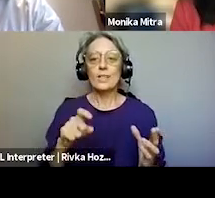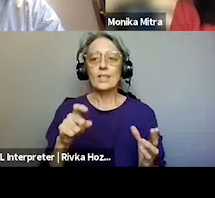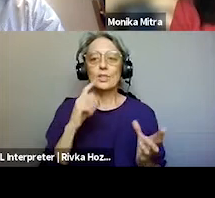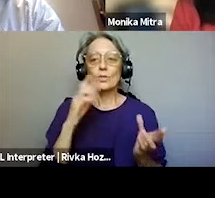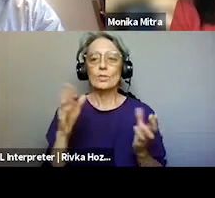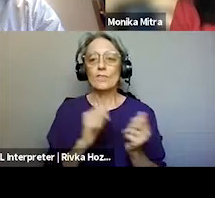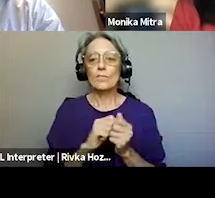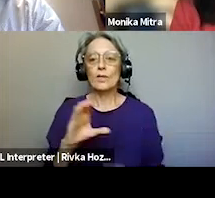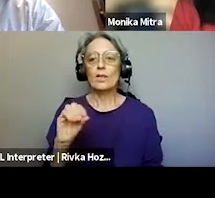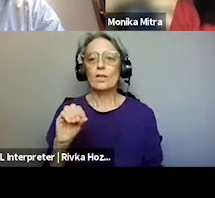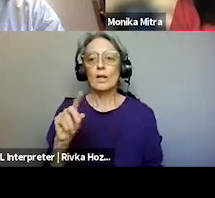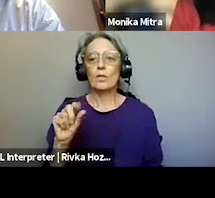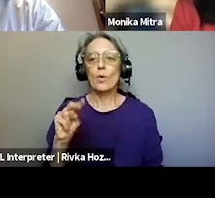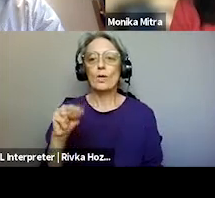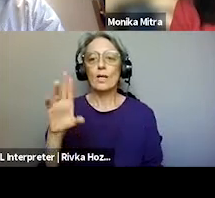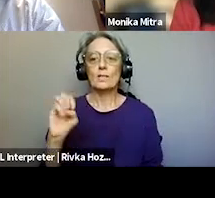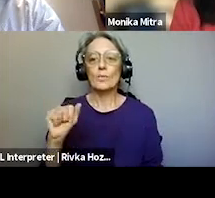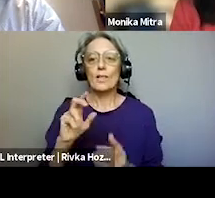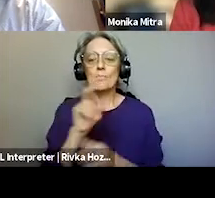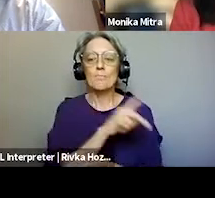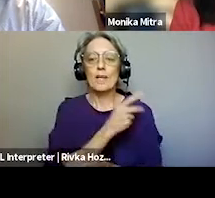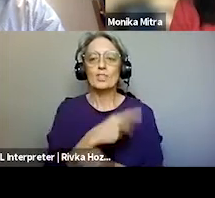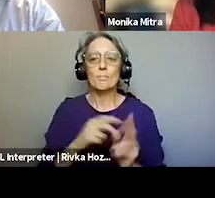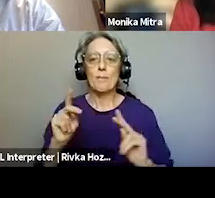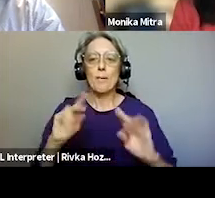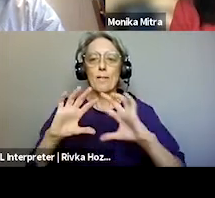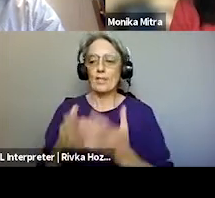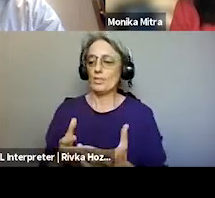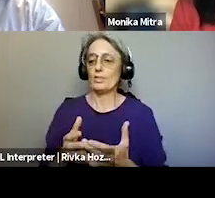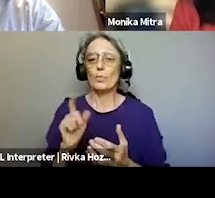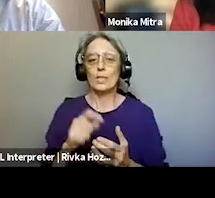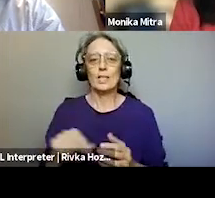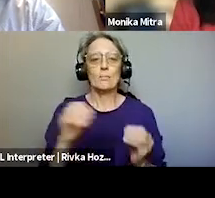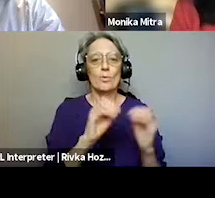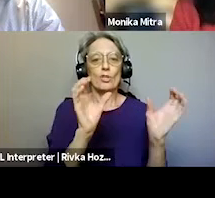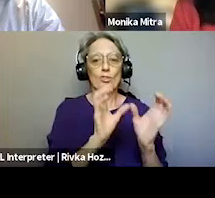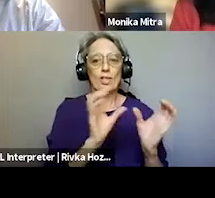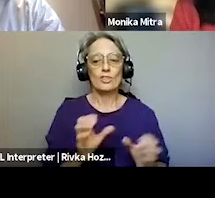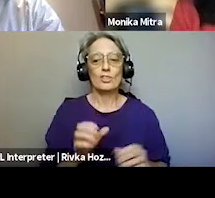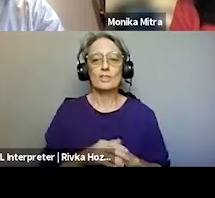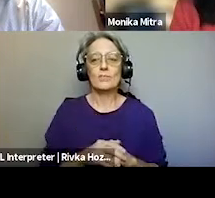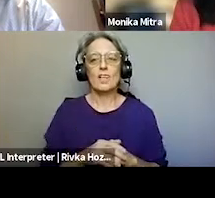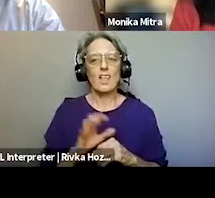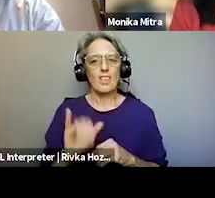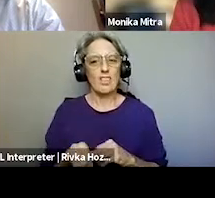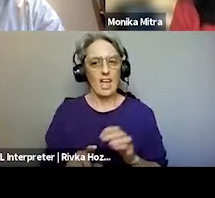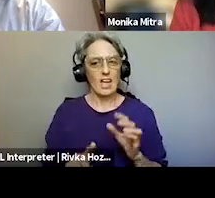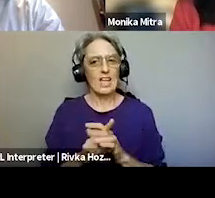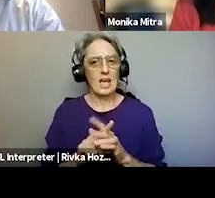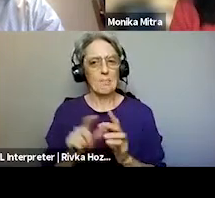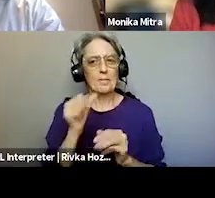patient populations.” Yes, that definitely came up at both days I think. From Jackie, “such